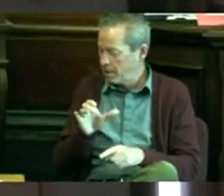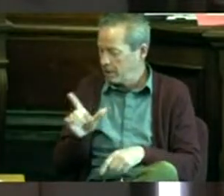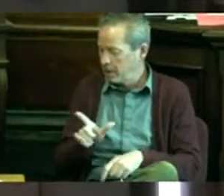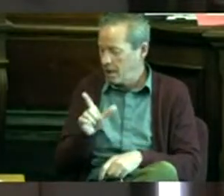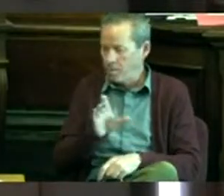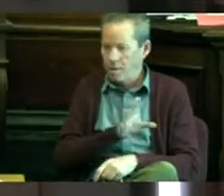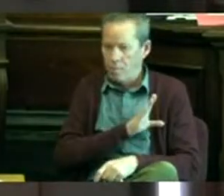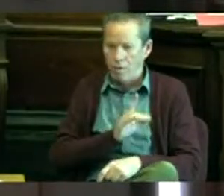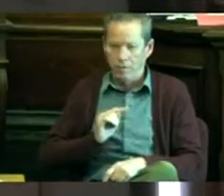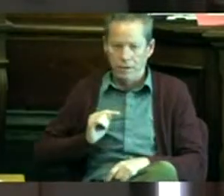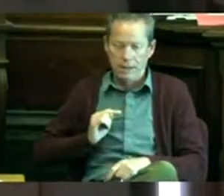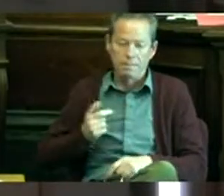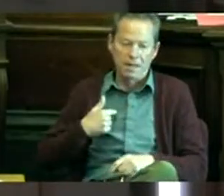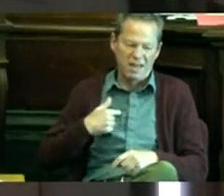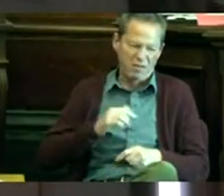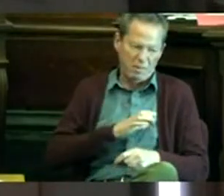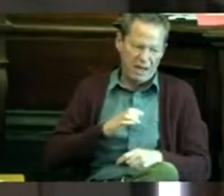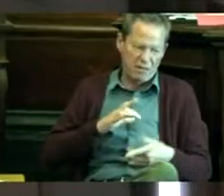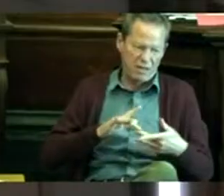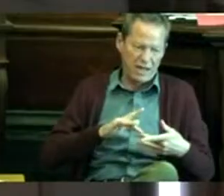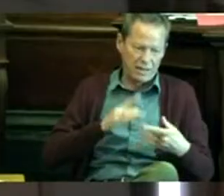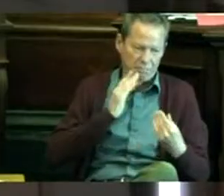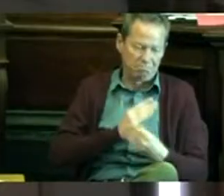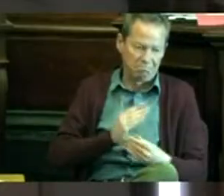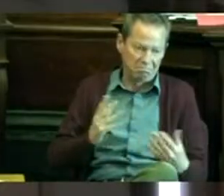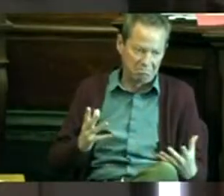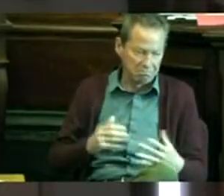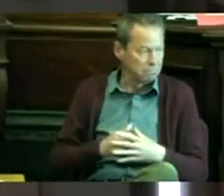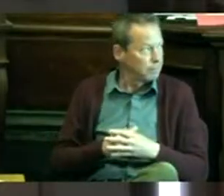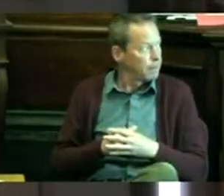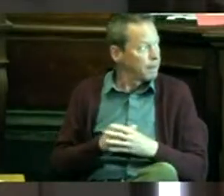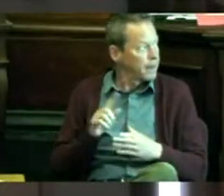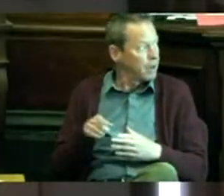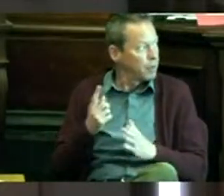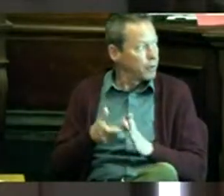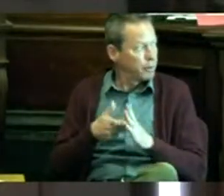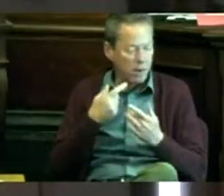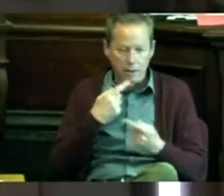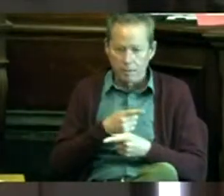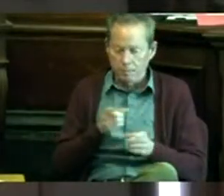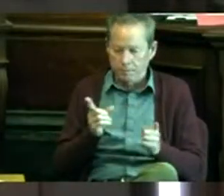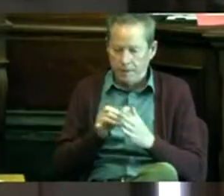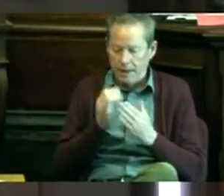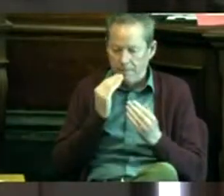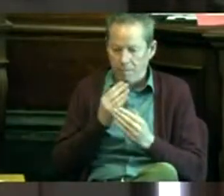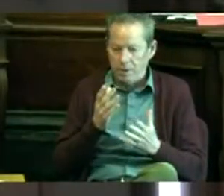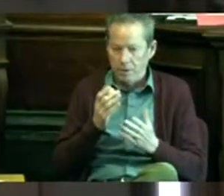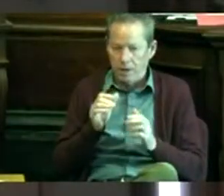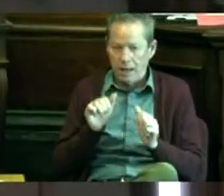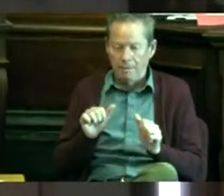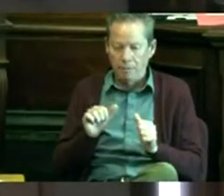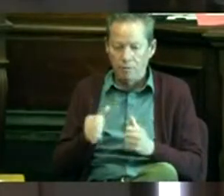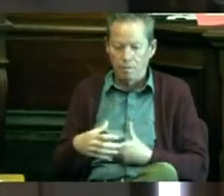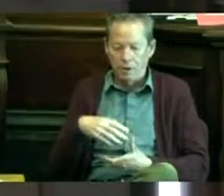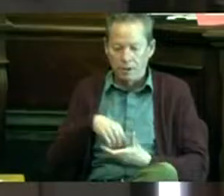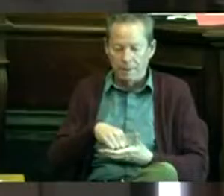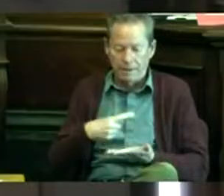to the Rochester Public Library board of Trustees. I am disclosing for myself that I'm the council liaison to the